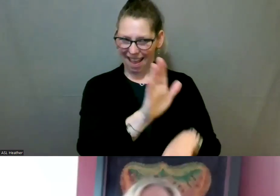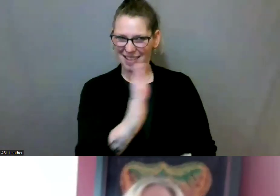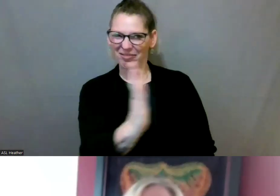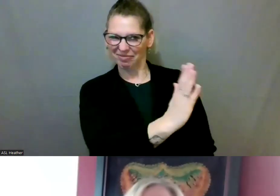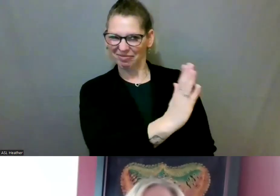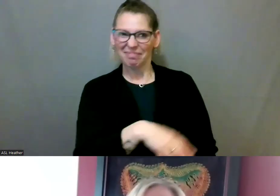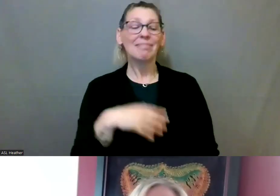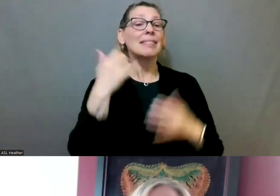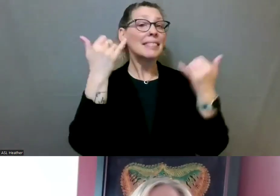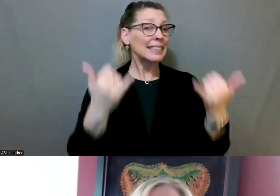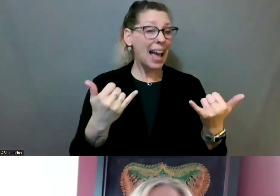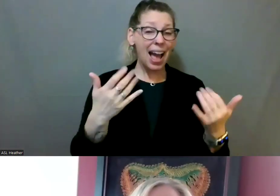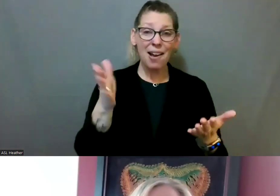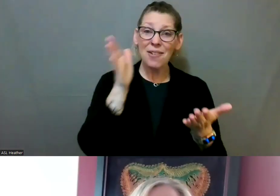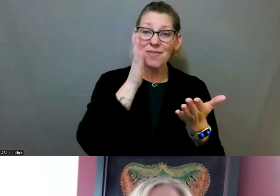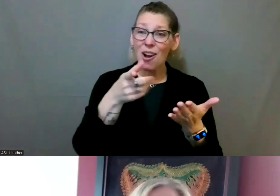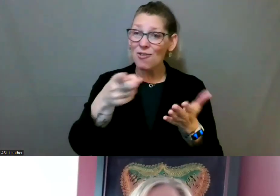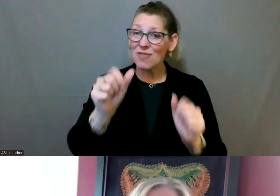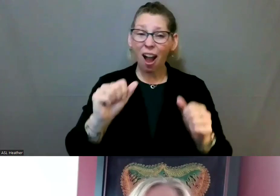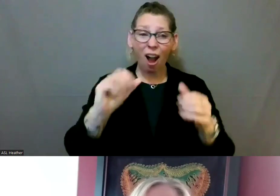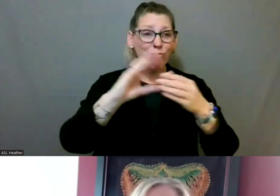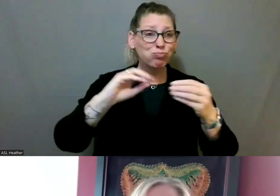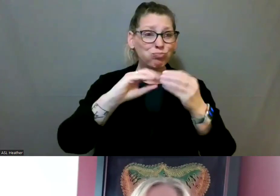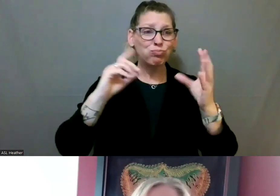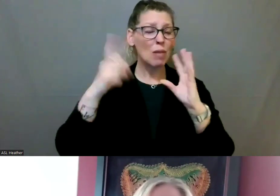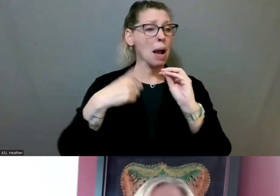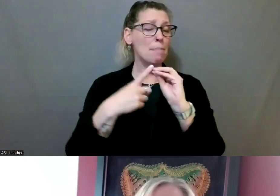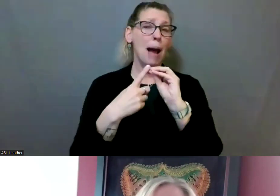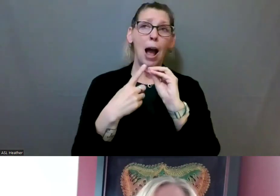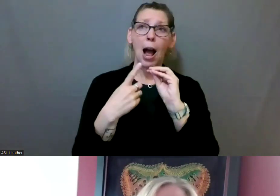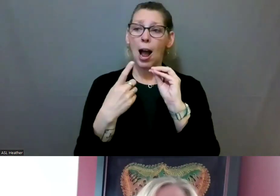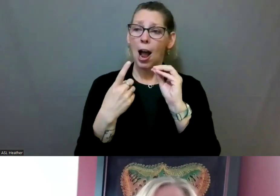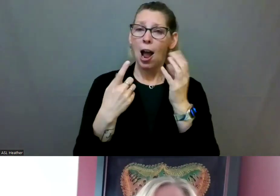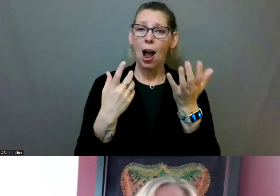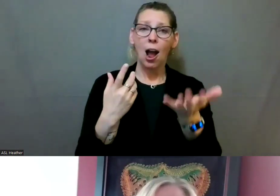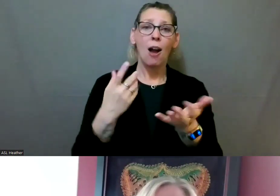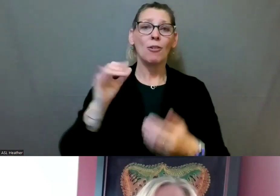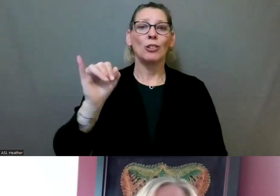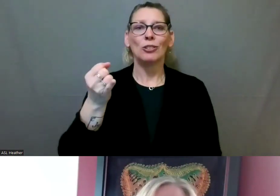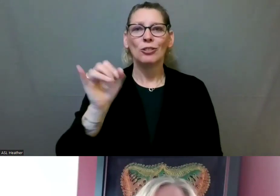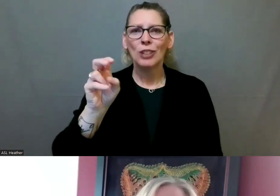be great if you could talk a little bit about, Jenny, you've been a coach and you've been a